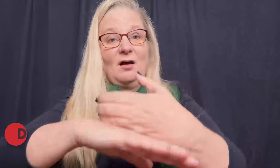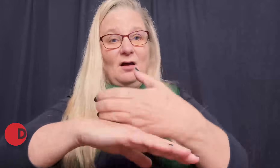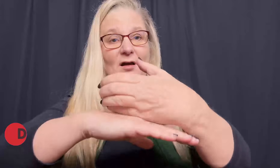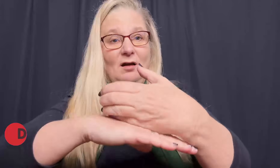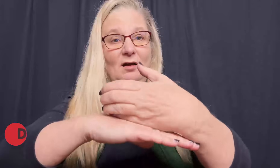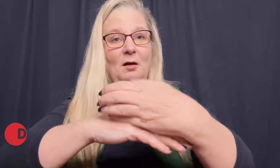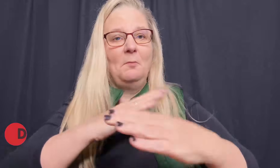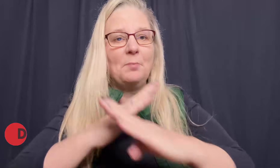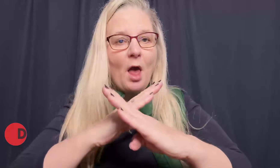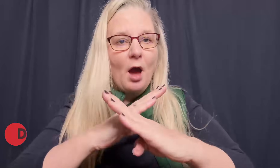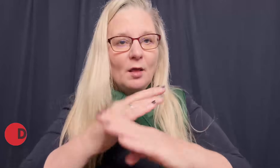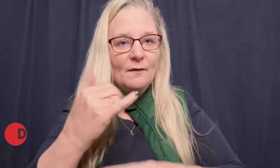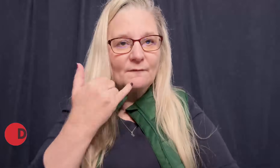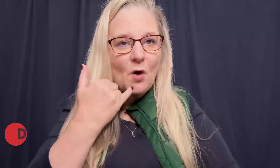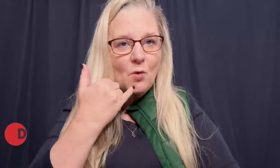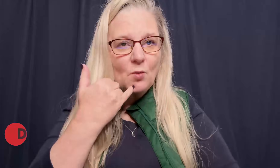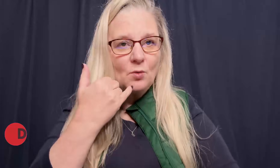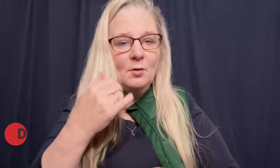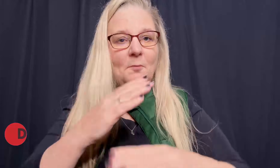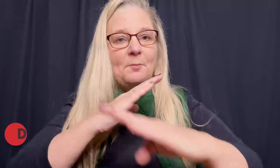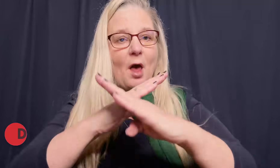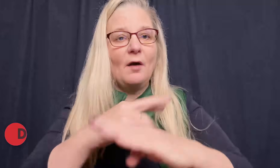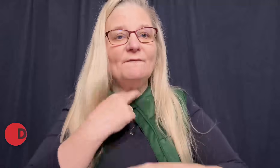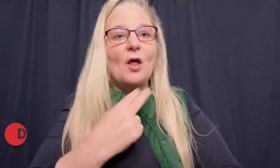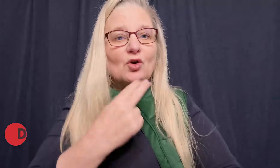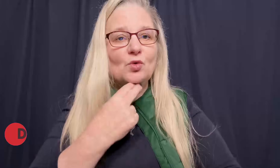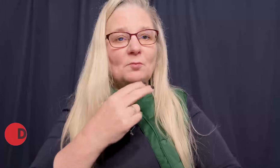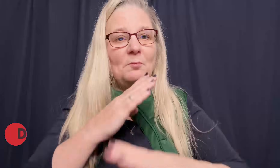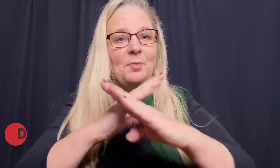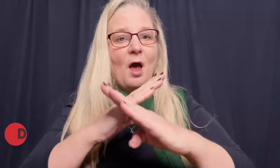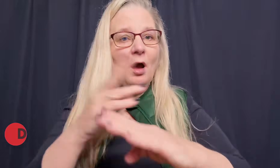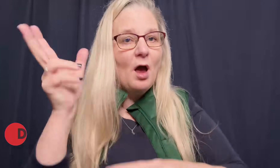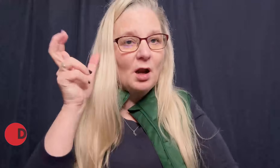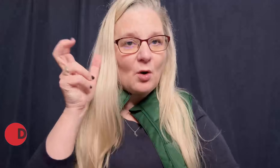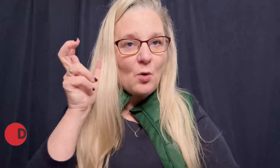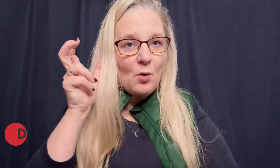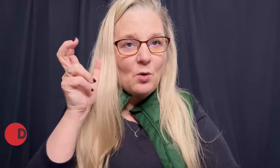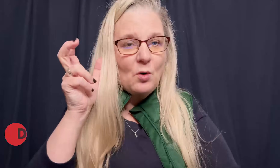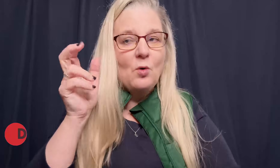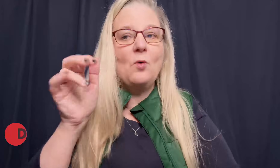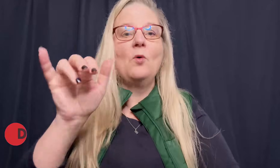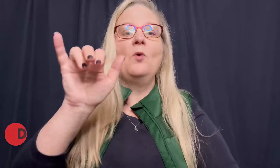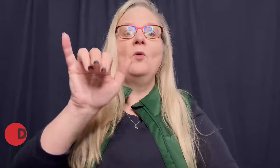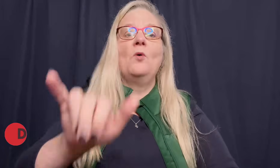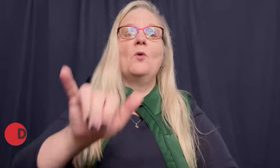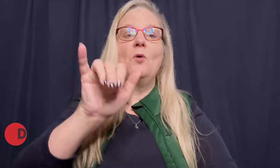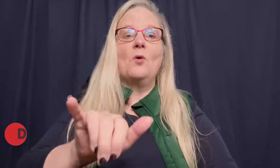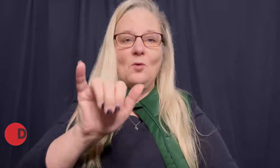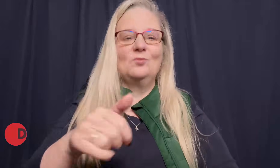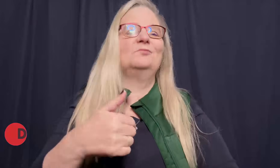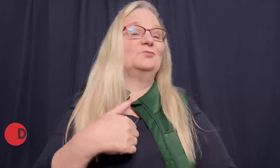placed flat on the desk, the sound can be blocked.